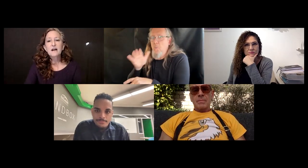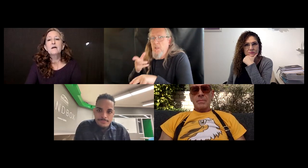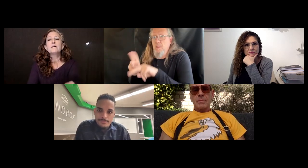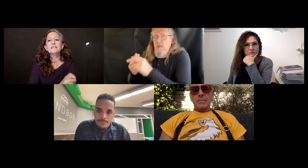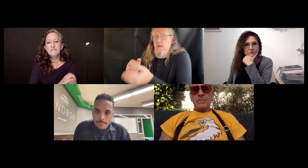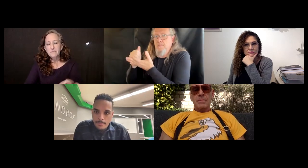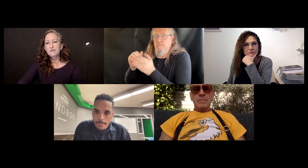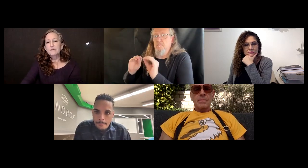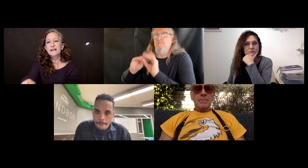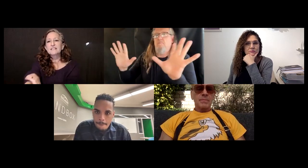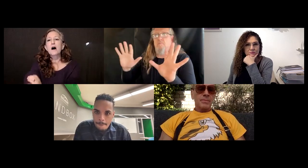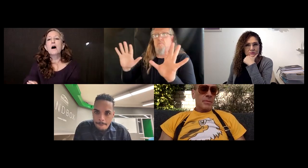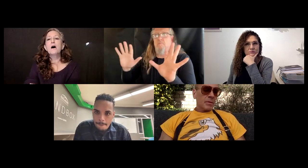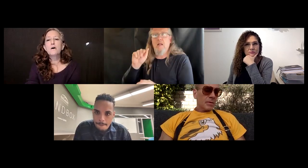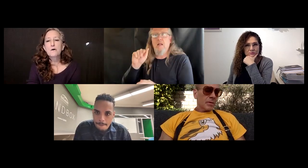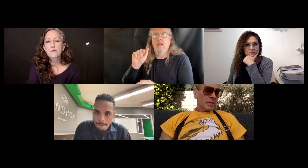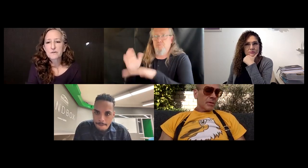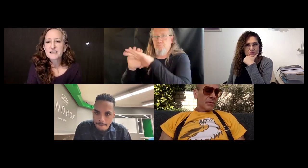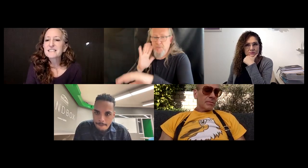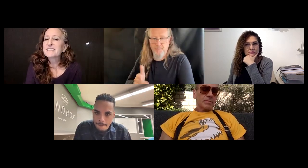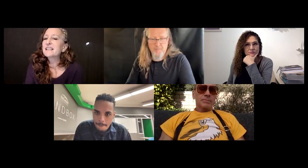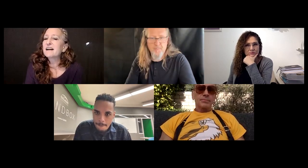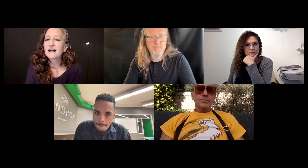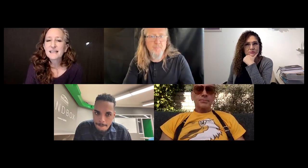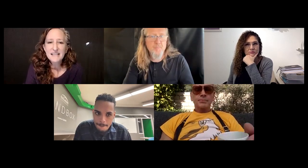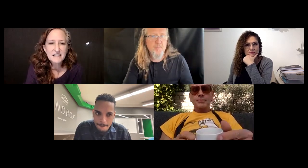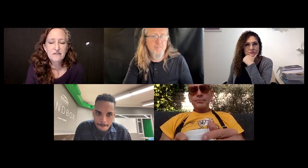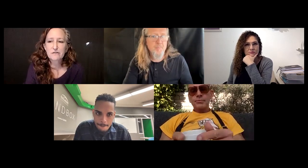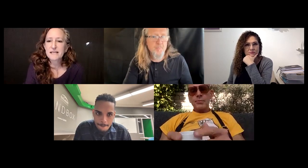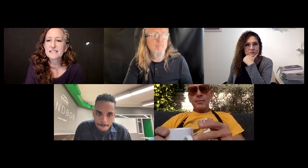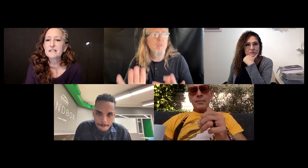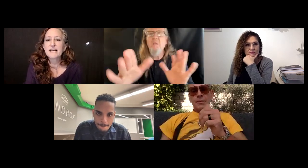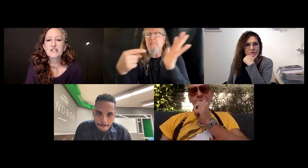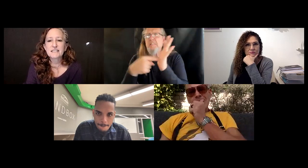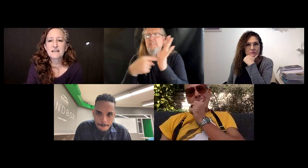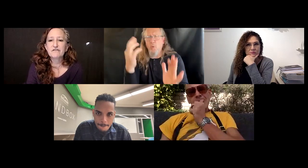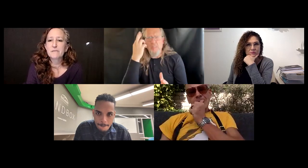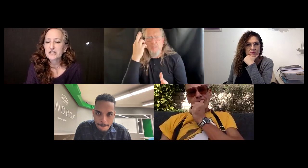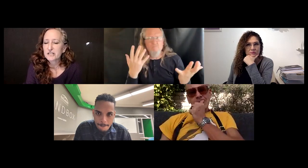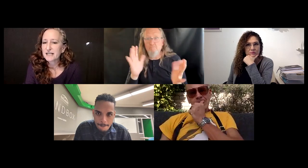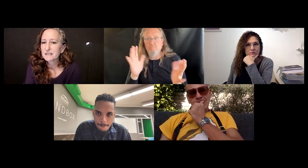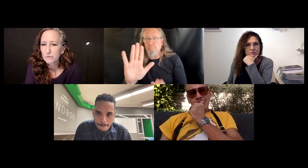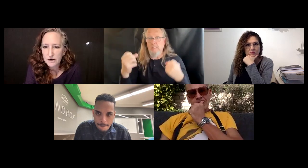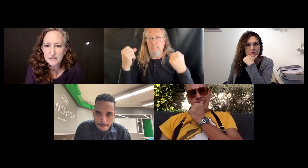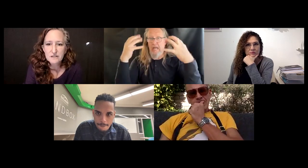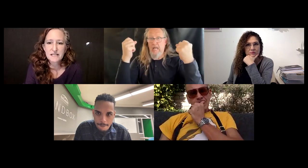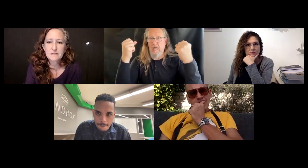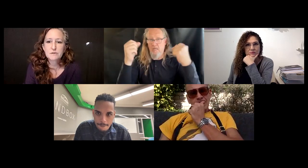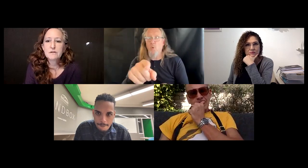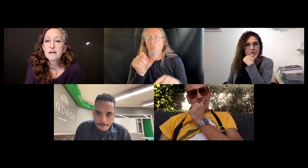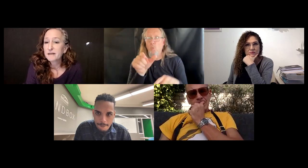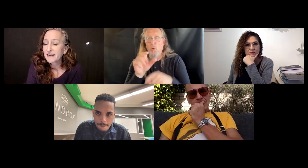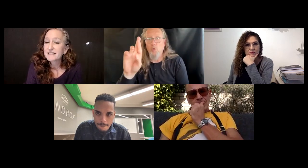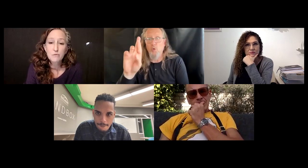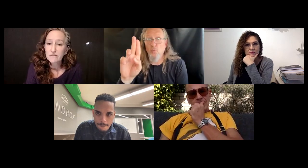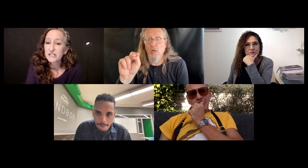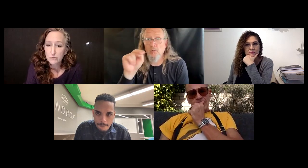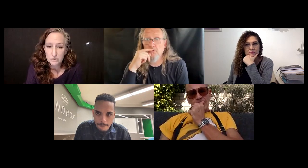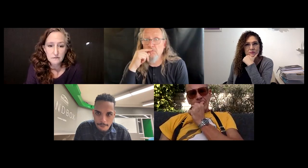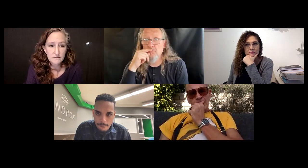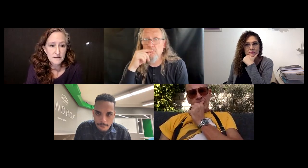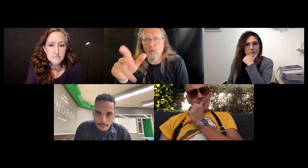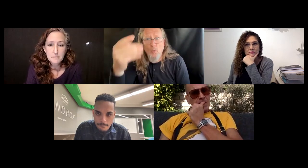Oh! This is easier for me to digest the information. It's more understandable because it's more of visual.